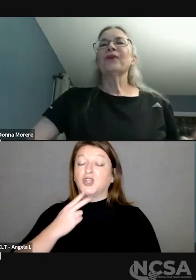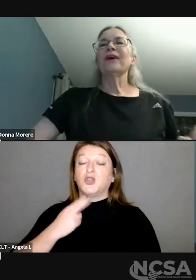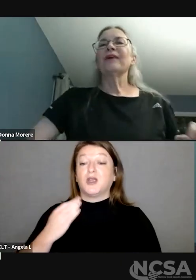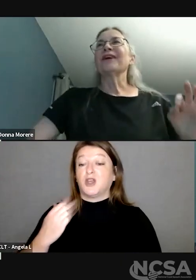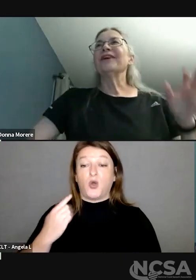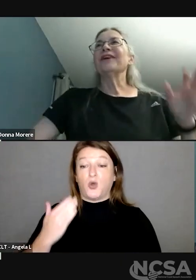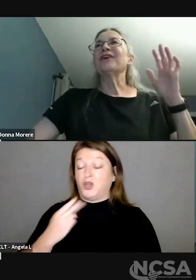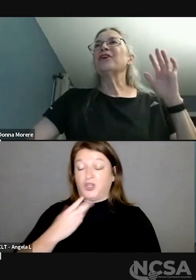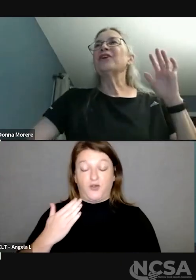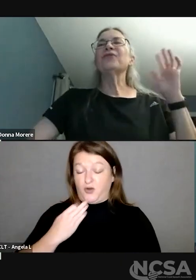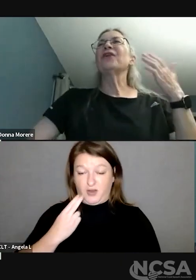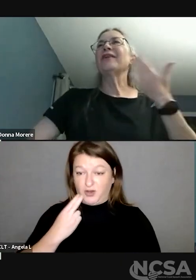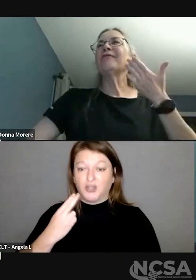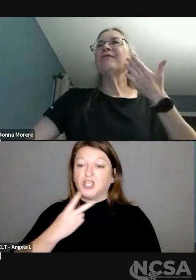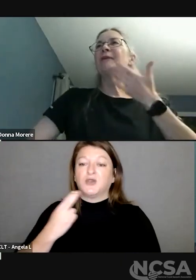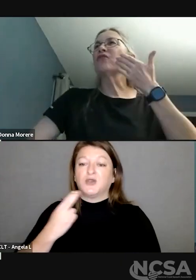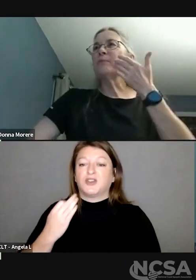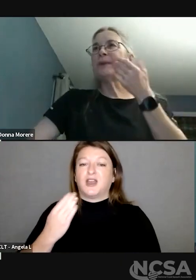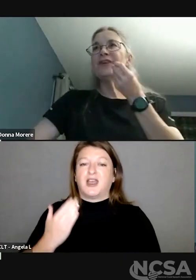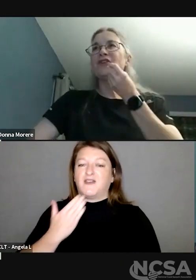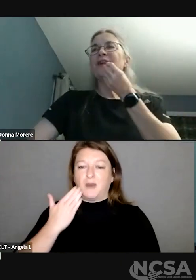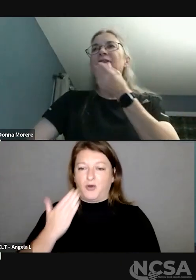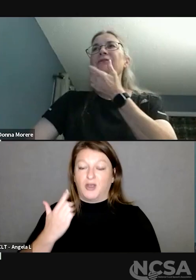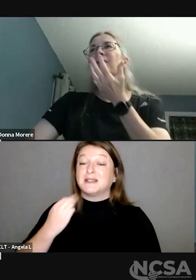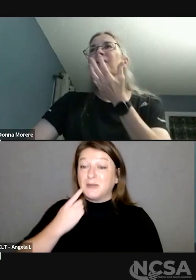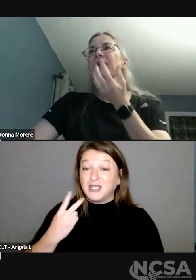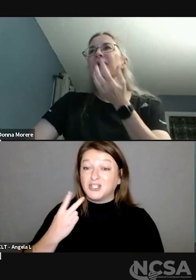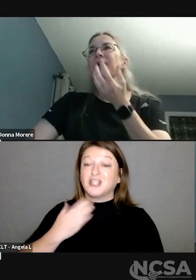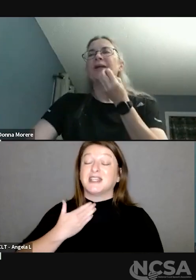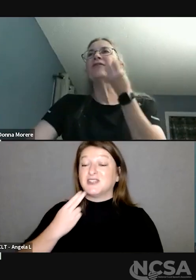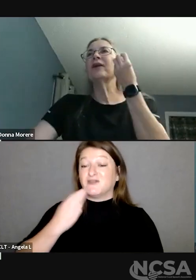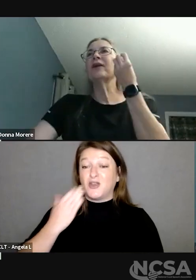You can hold a cue forever. Cues are not ephemeral, speech is very ephemeral.